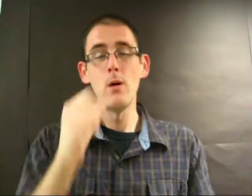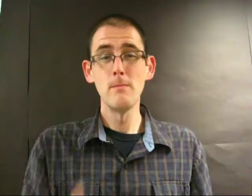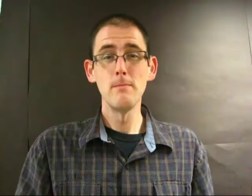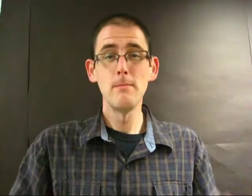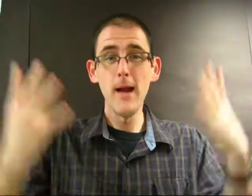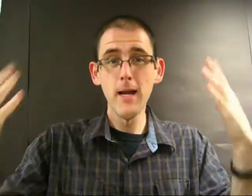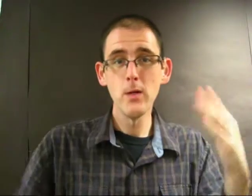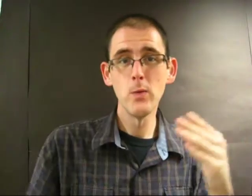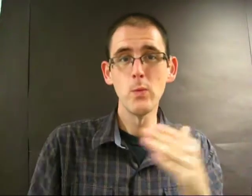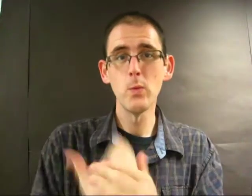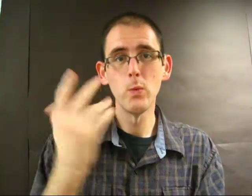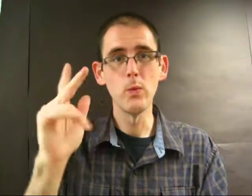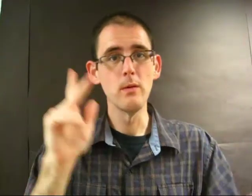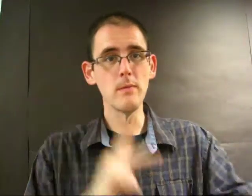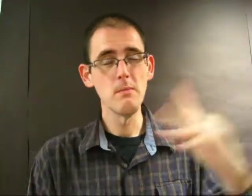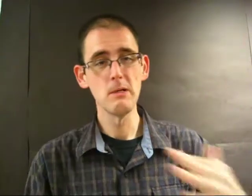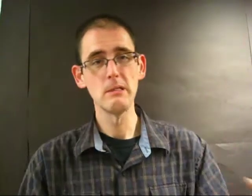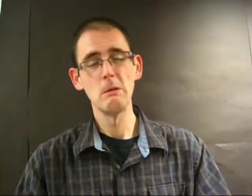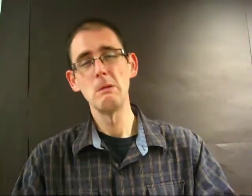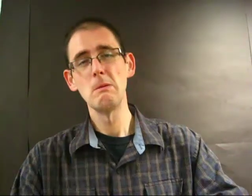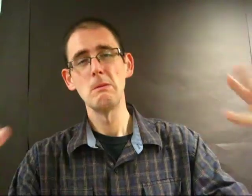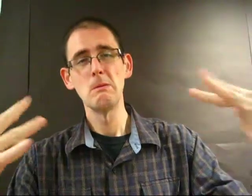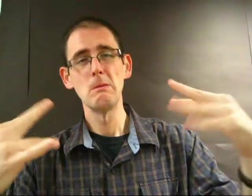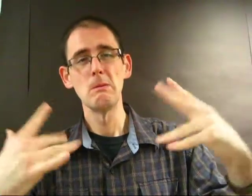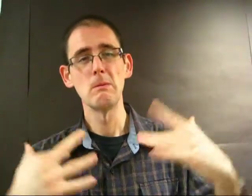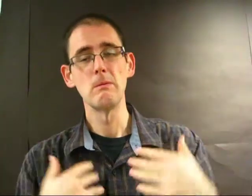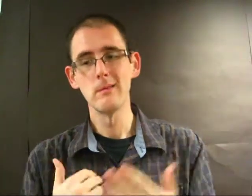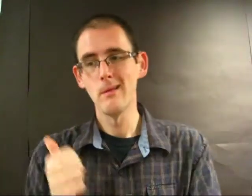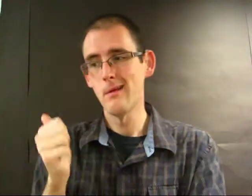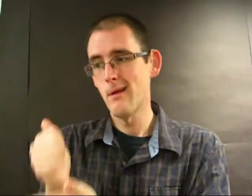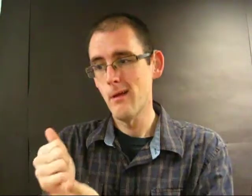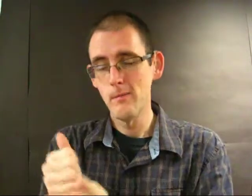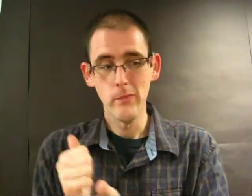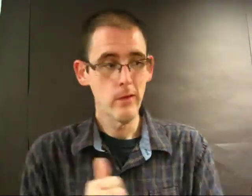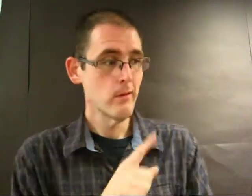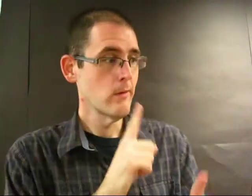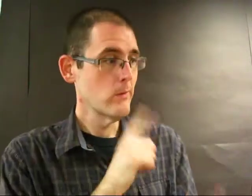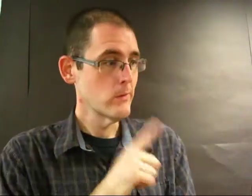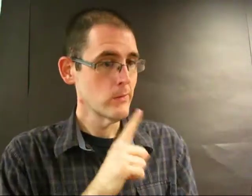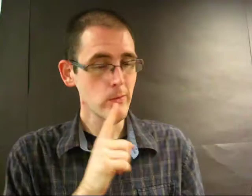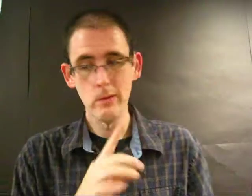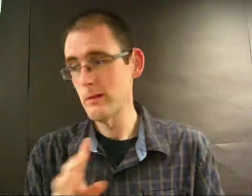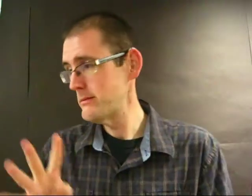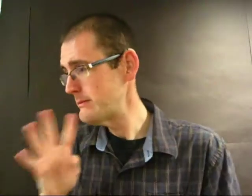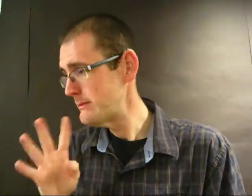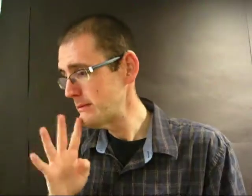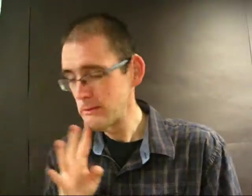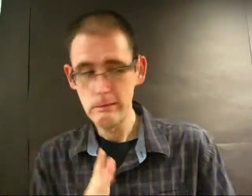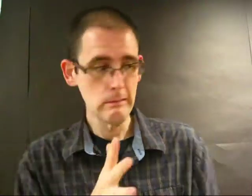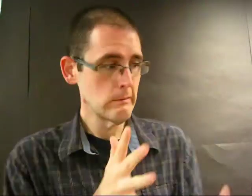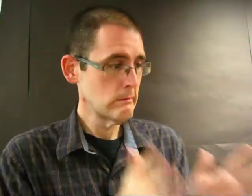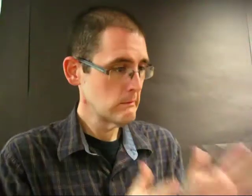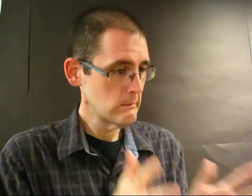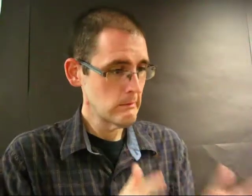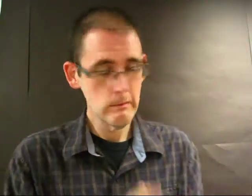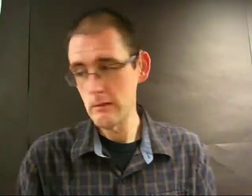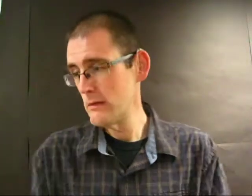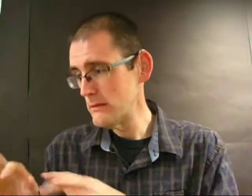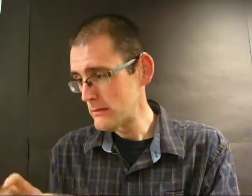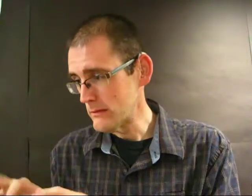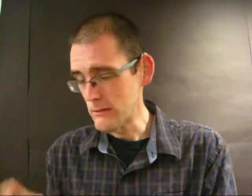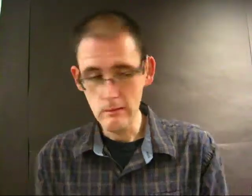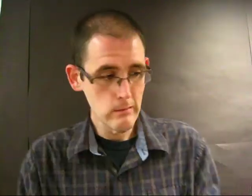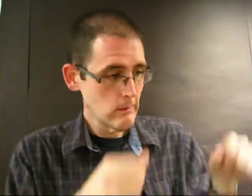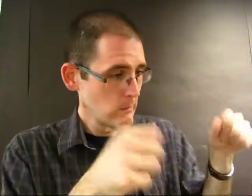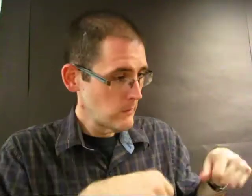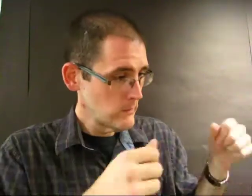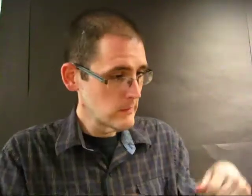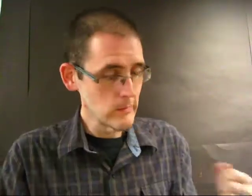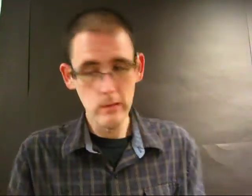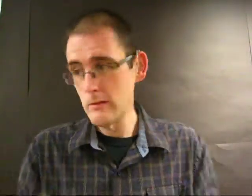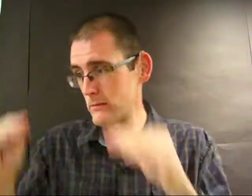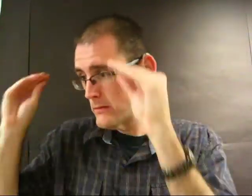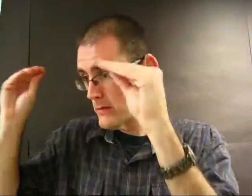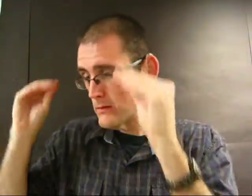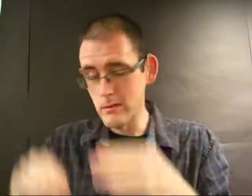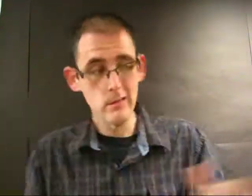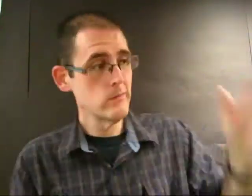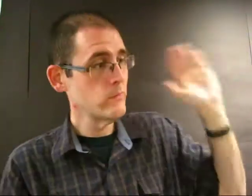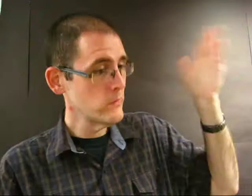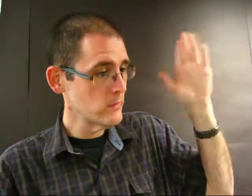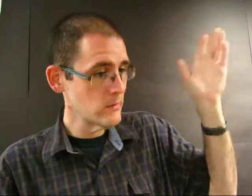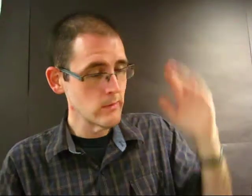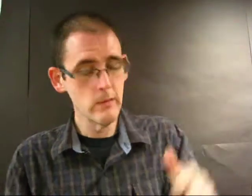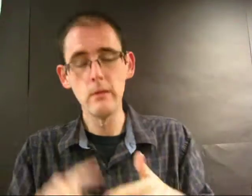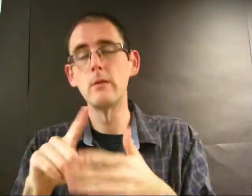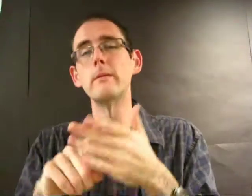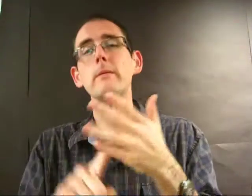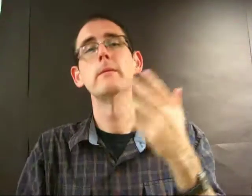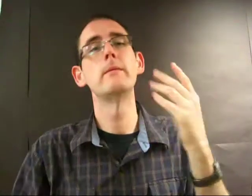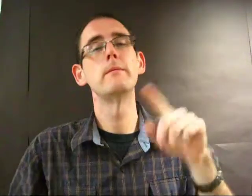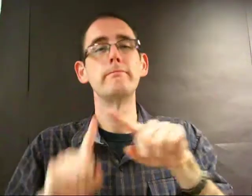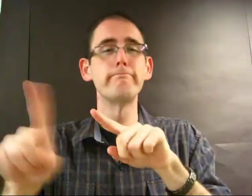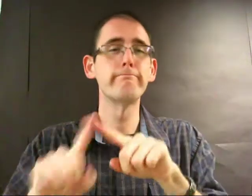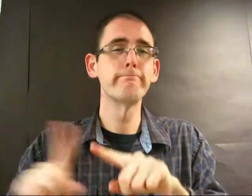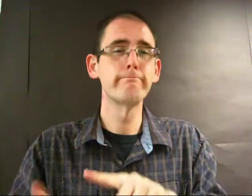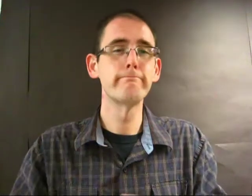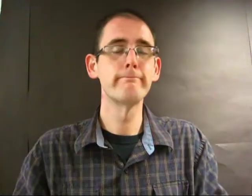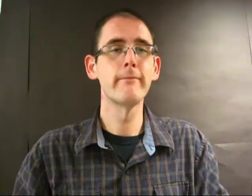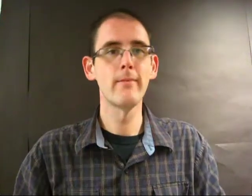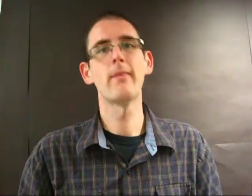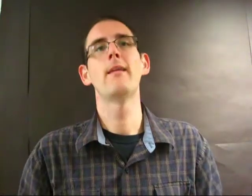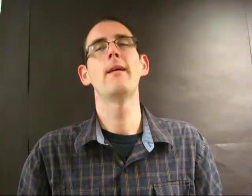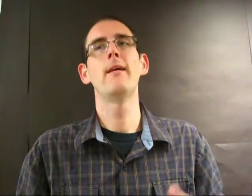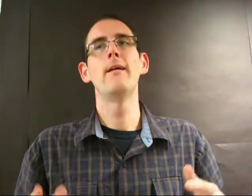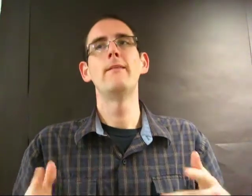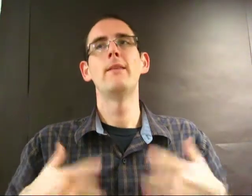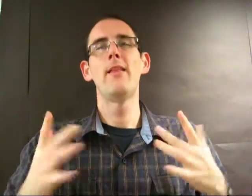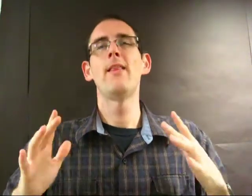There are so many new people and all this stuff to do ...